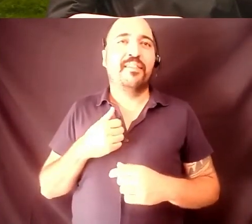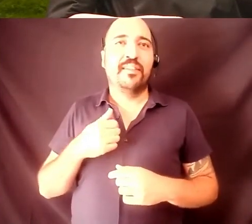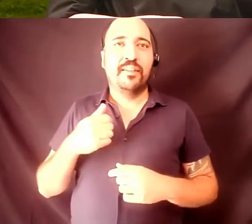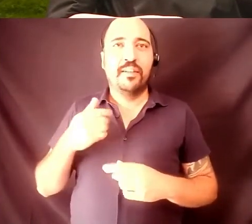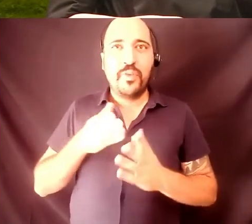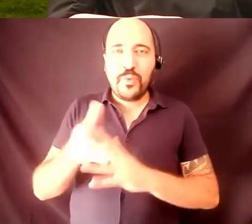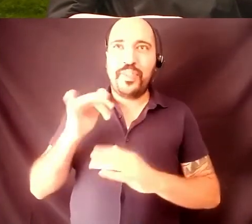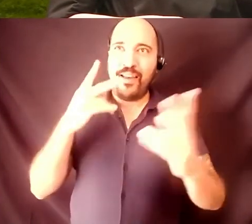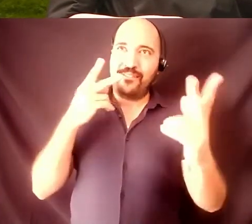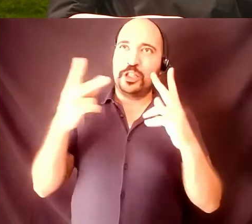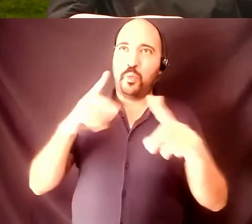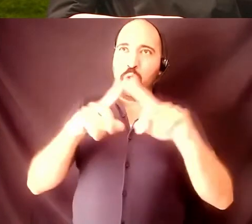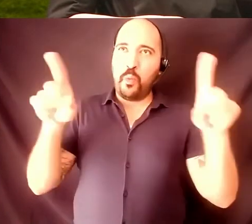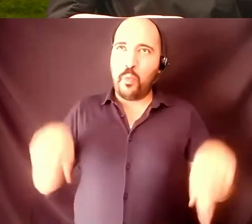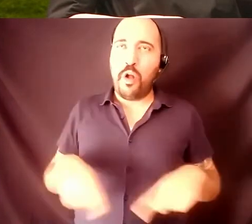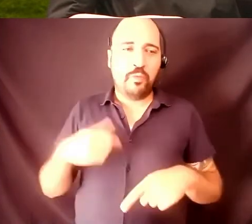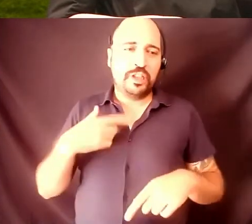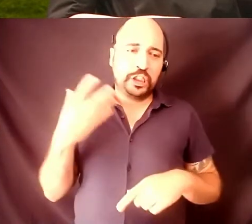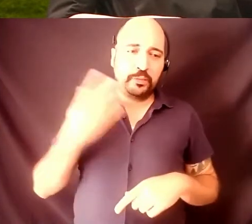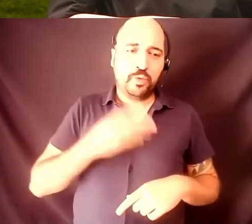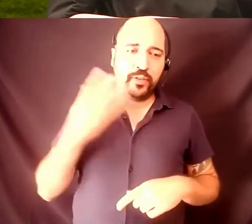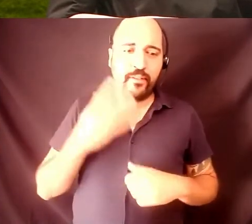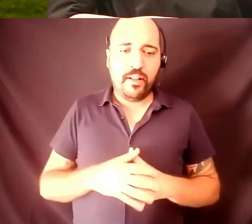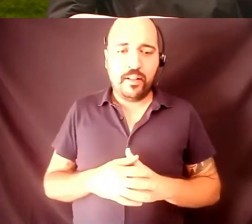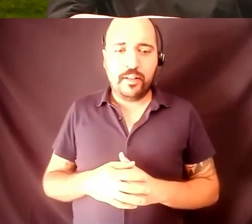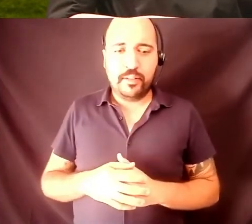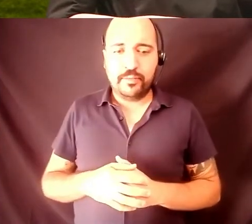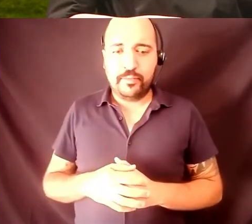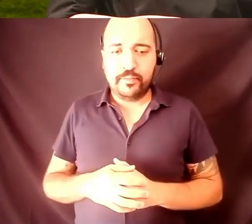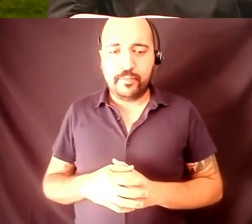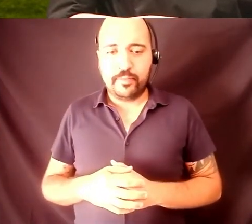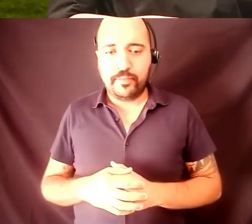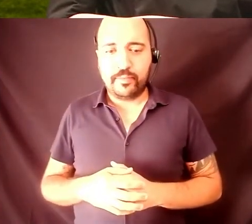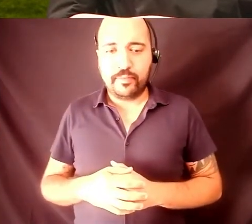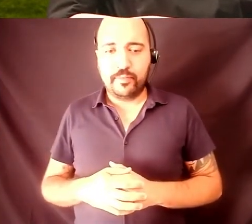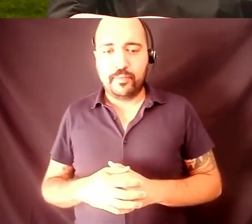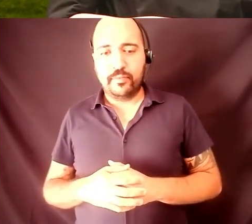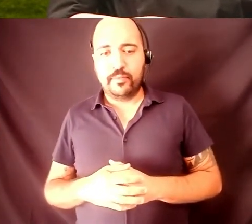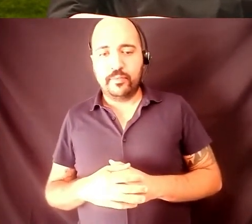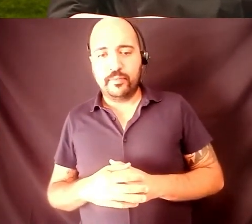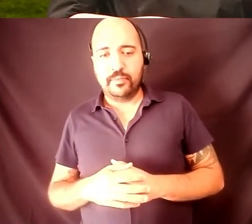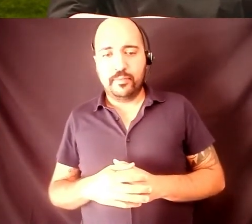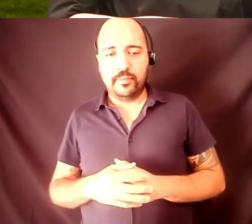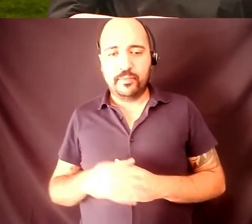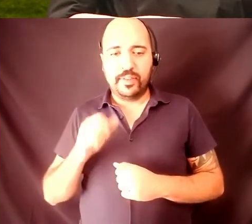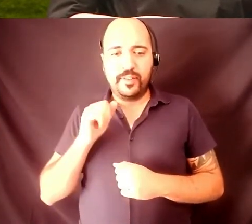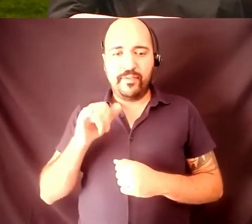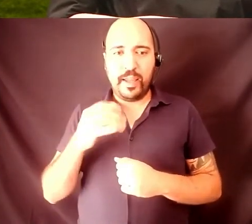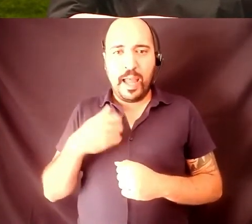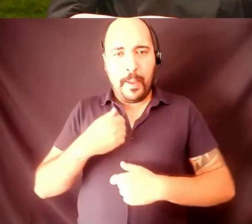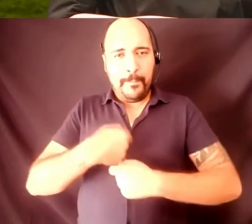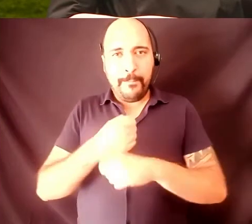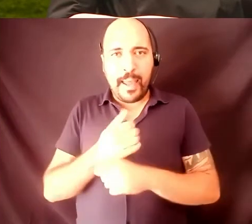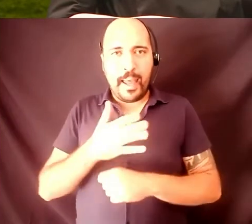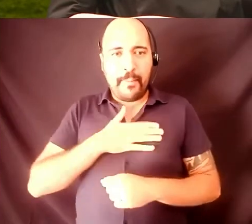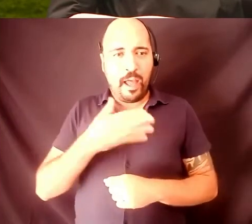I make my own counselor. I make my own. I make my own counselor. I make my own teacher. I make my own friend.